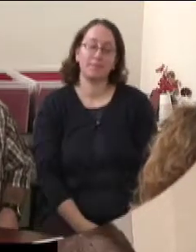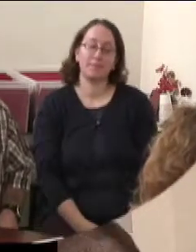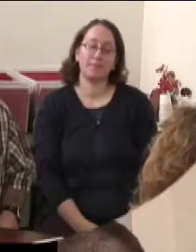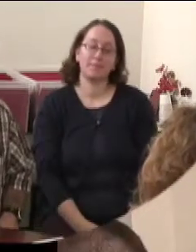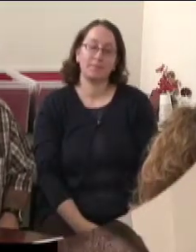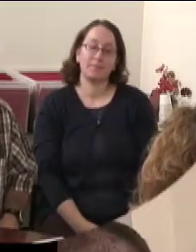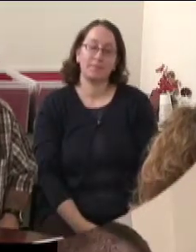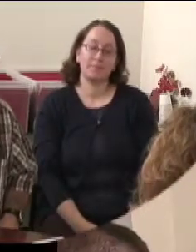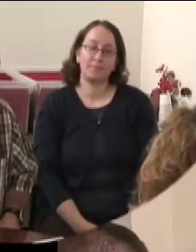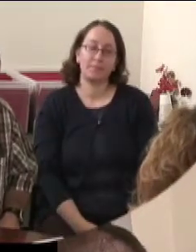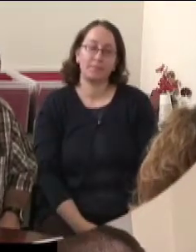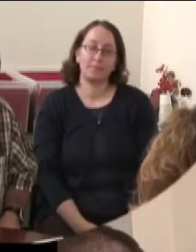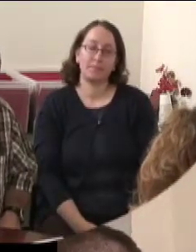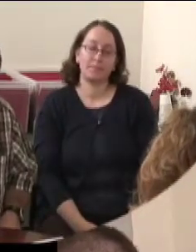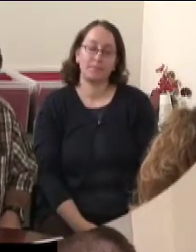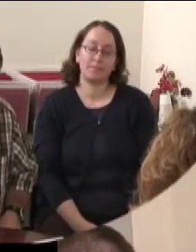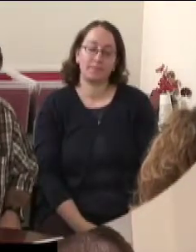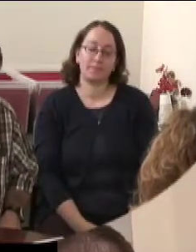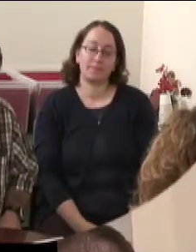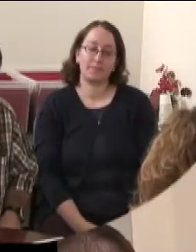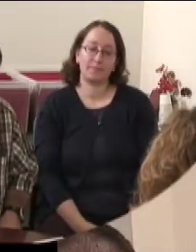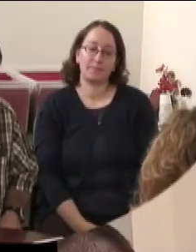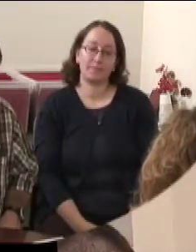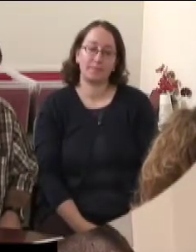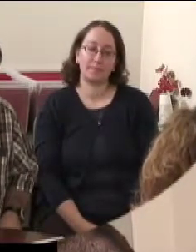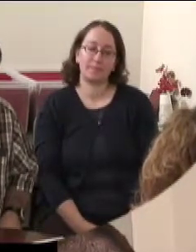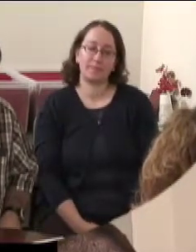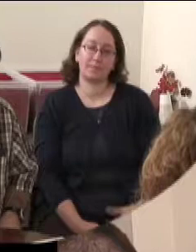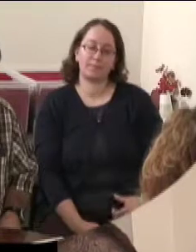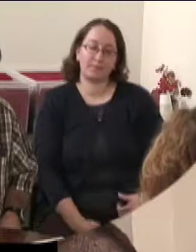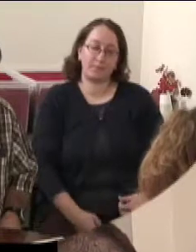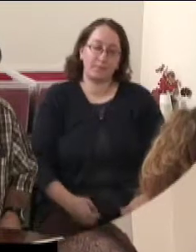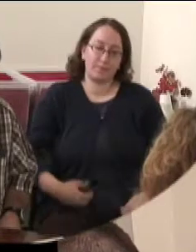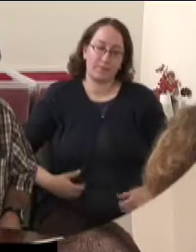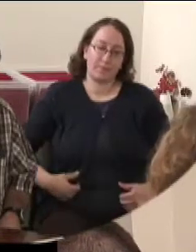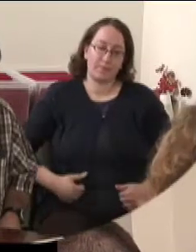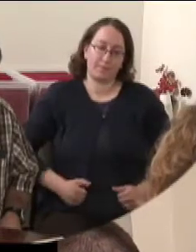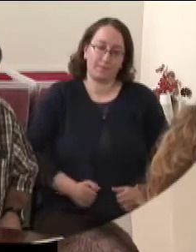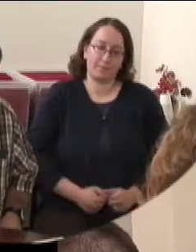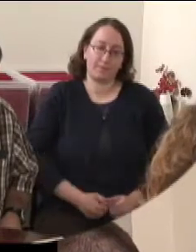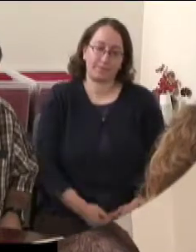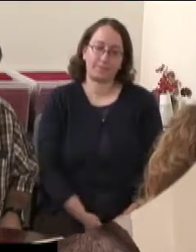So what is the approval level for district director, the $5,500 correct? Steven: Yeah.